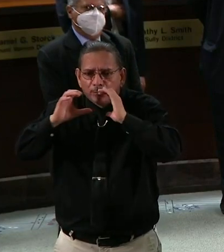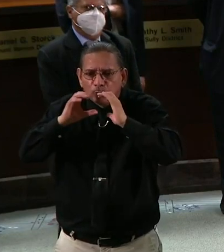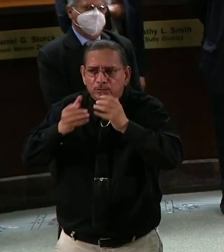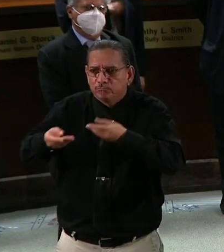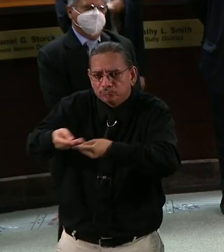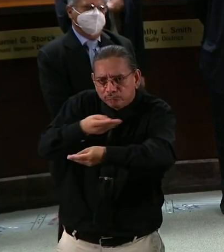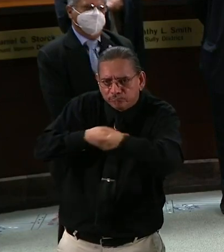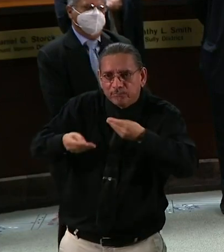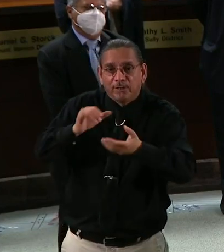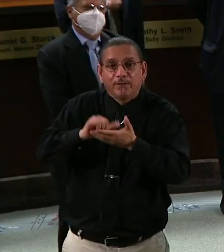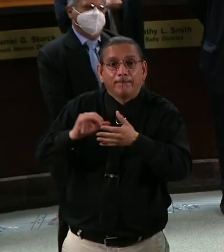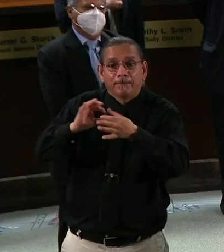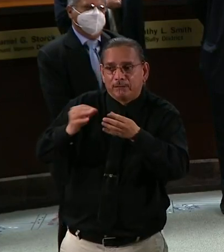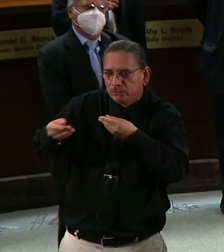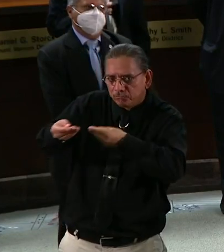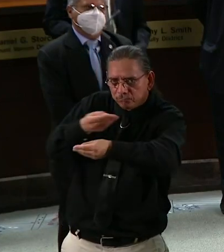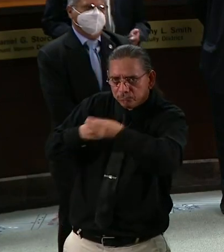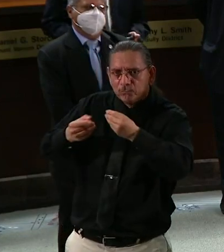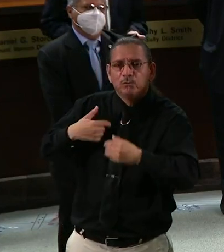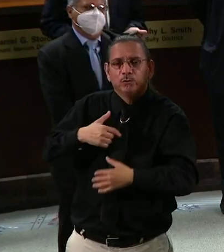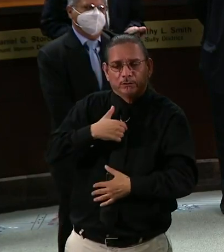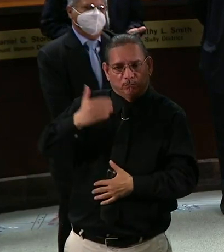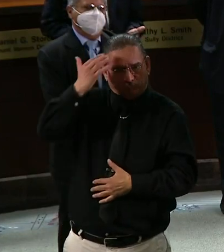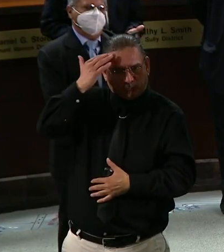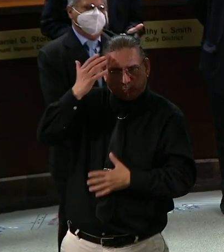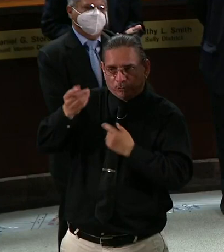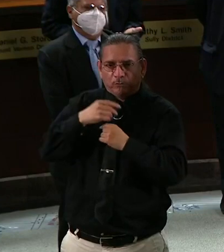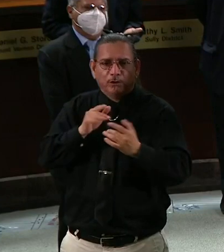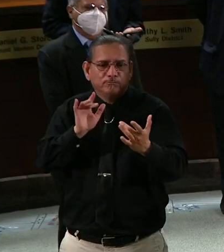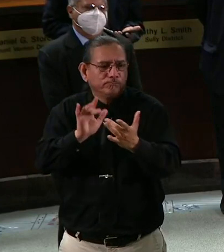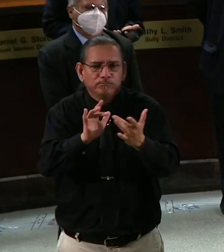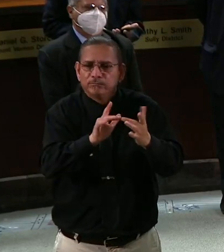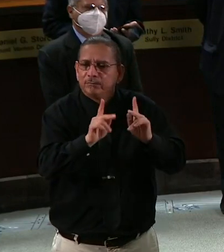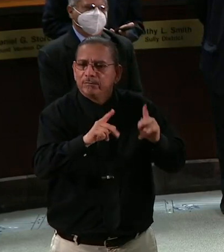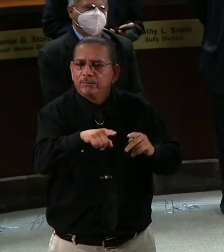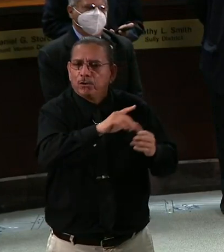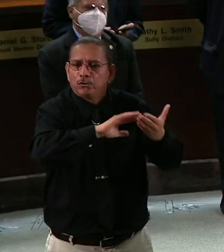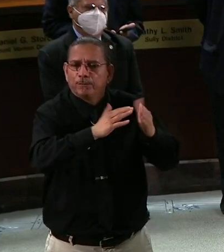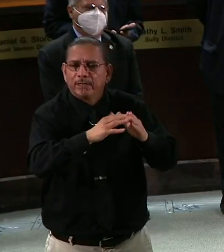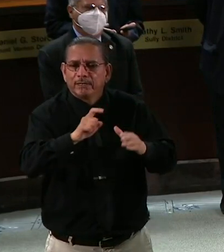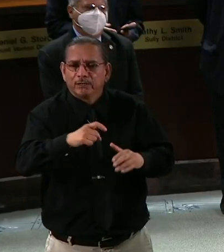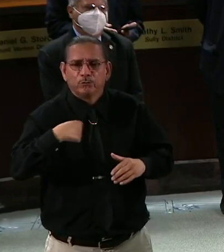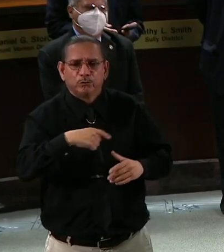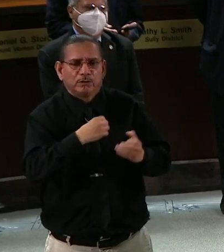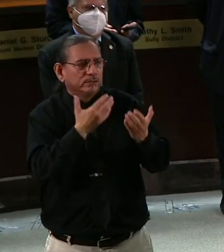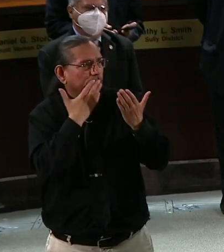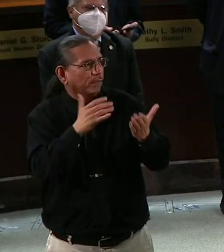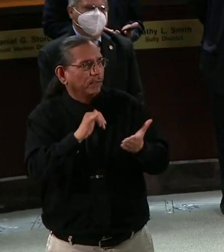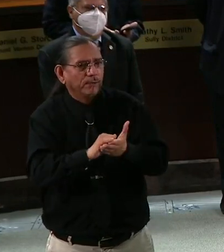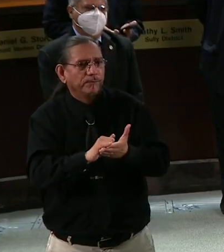CONTINUE TO HAVE AN OPEN LINE OF COMMUNICATION AND- AND THAT MESSAGE WILL GET BACK TO US AND THEN WE CAN. REACH BACK OUT TO